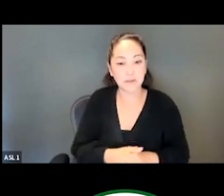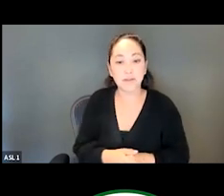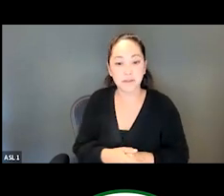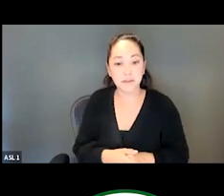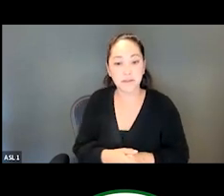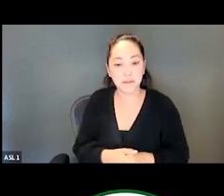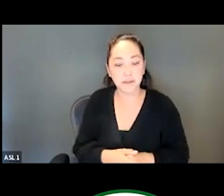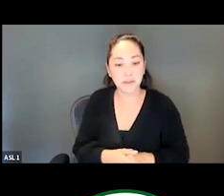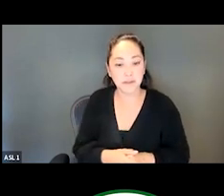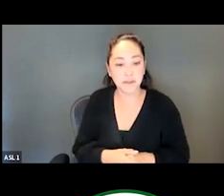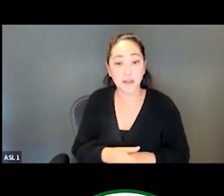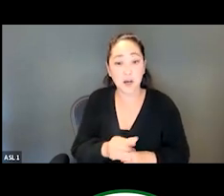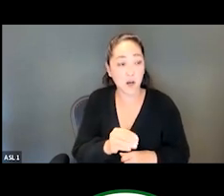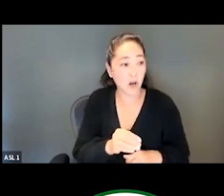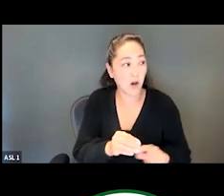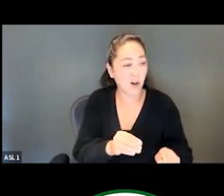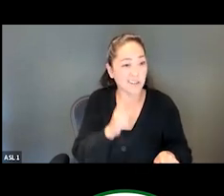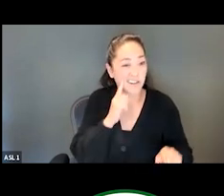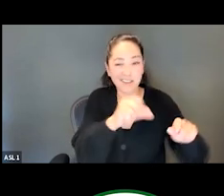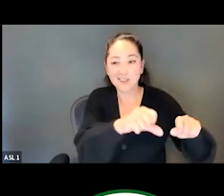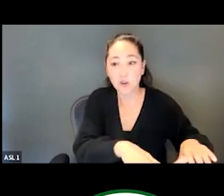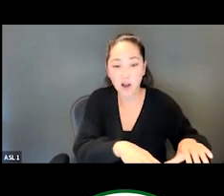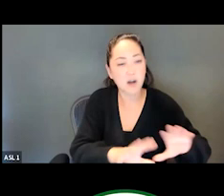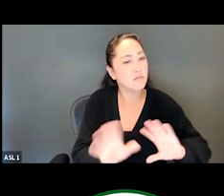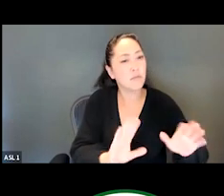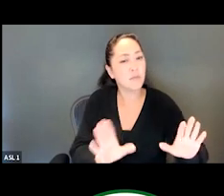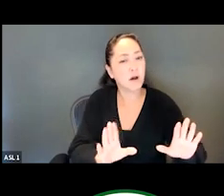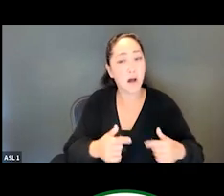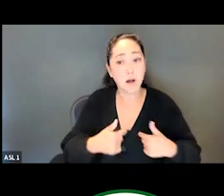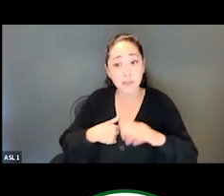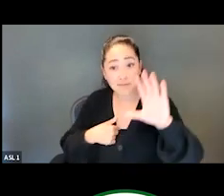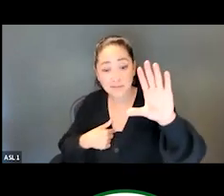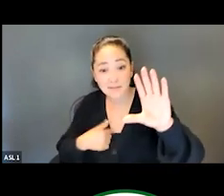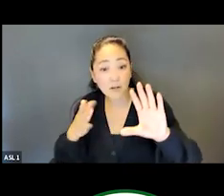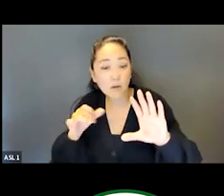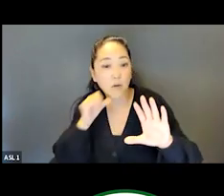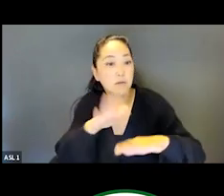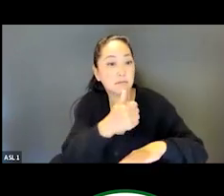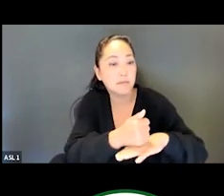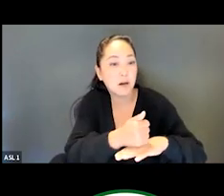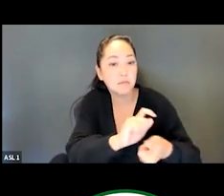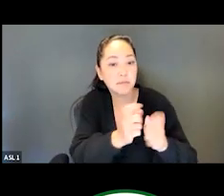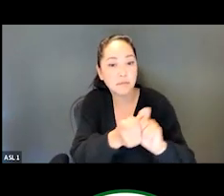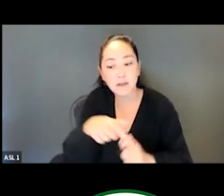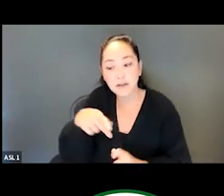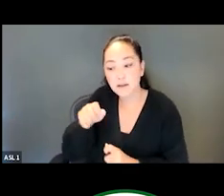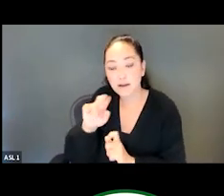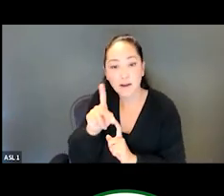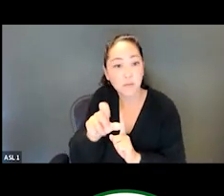We're families can go together that go into the tundra. And, being part of the community